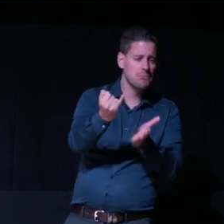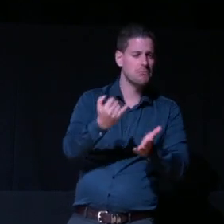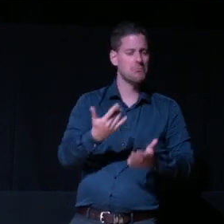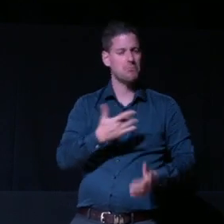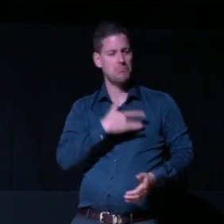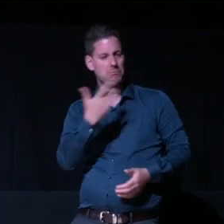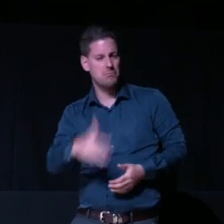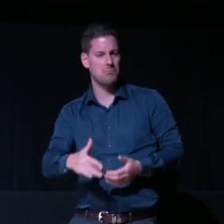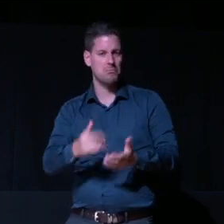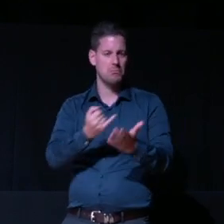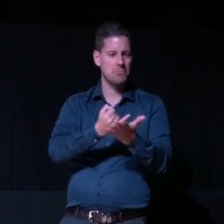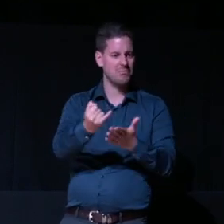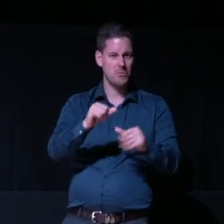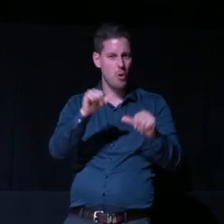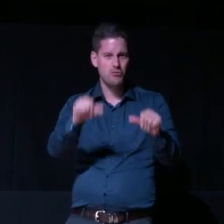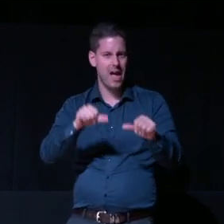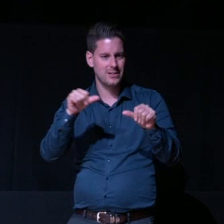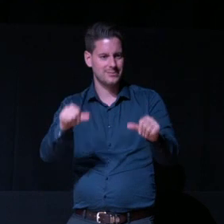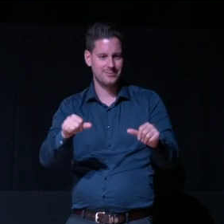That's all valid. But when it comes to people